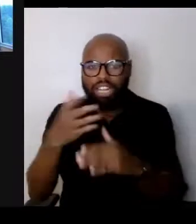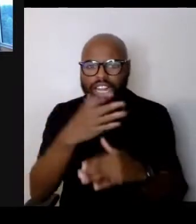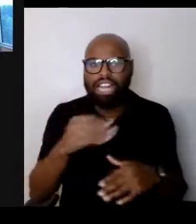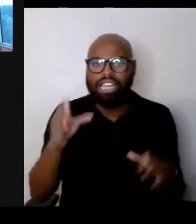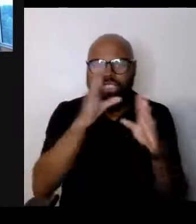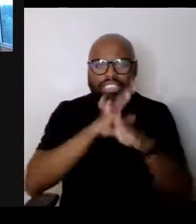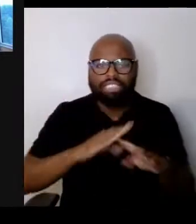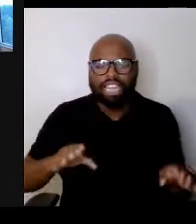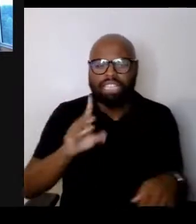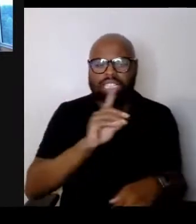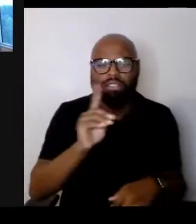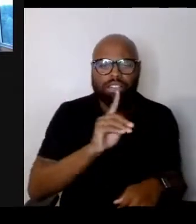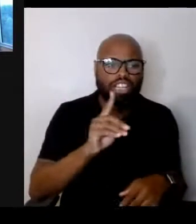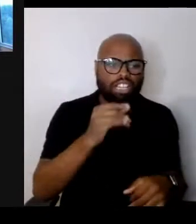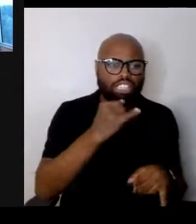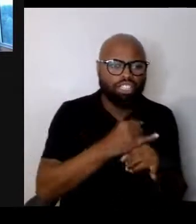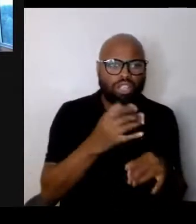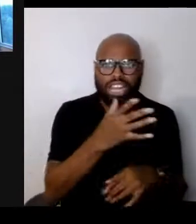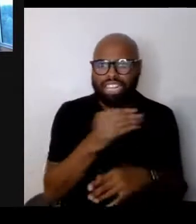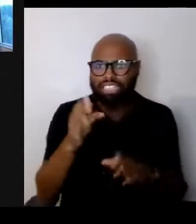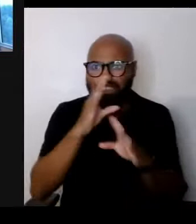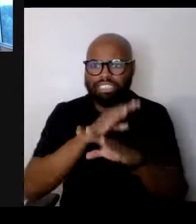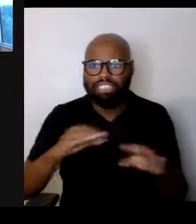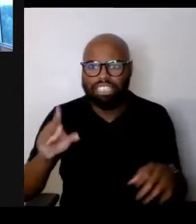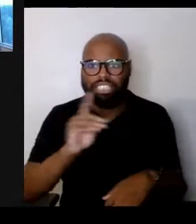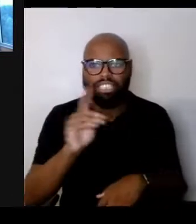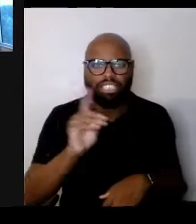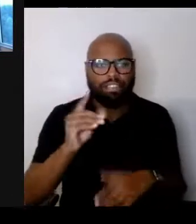and to silence a democratic process.